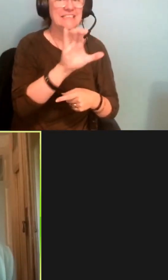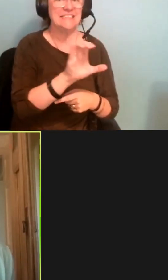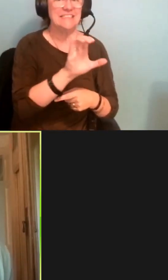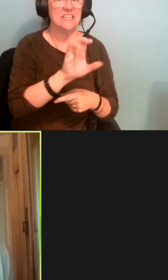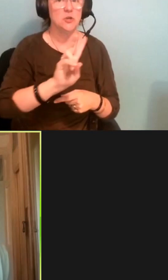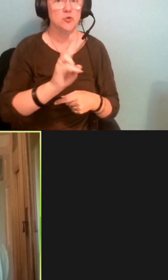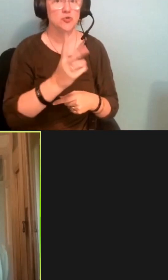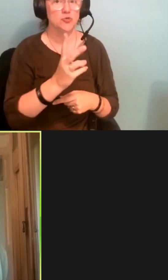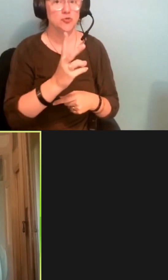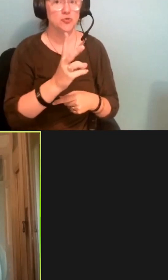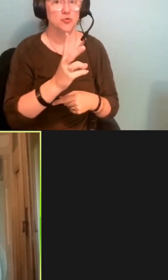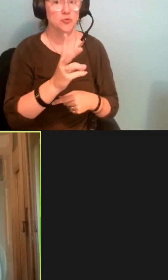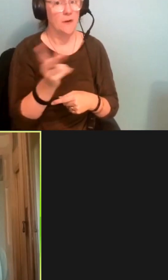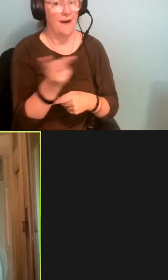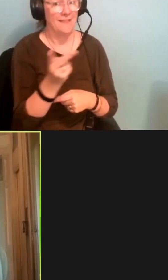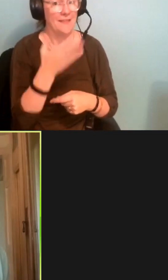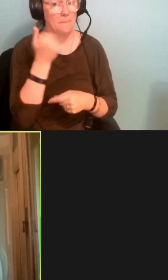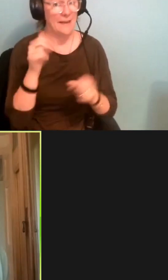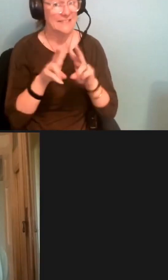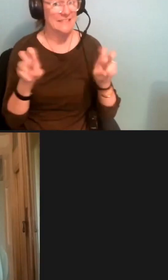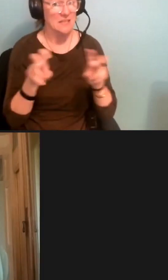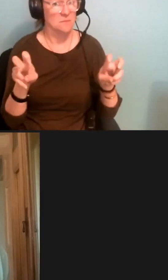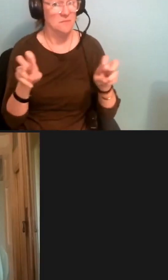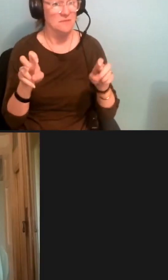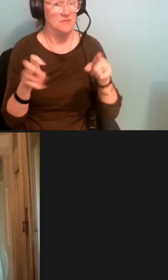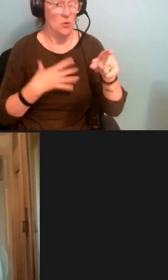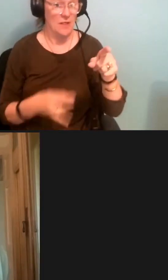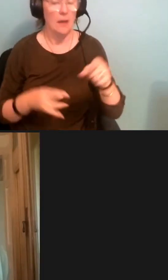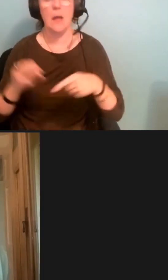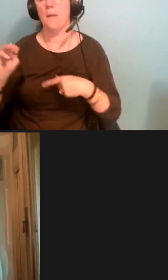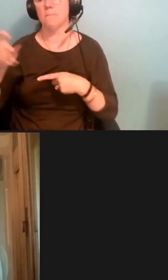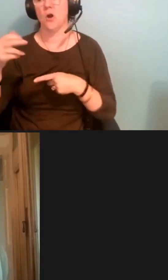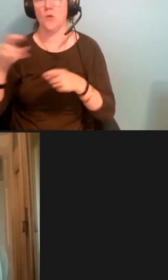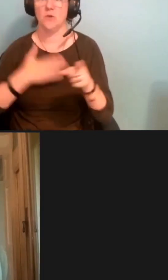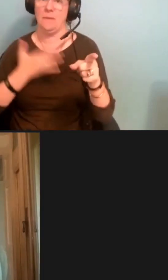deaf and heart of hearing children the MacArthur is my favorite language